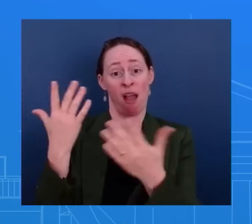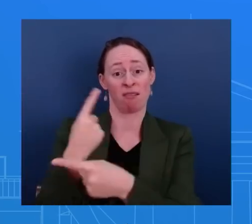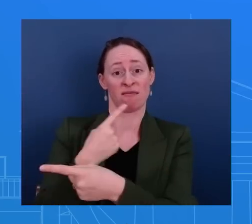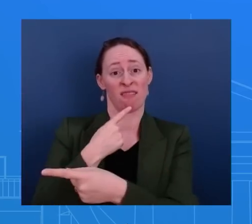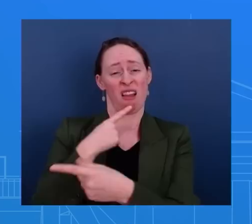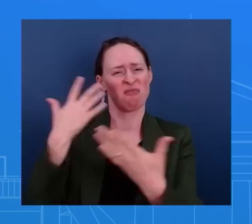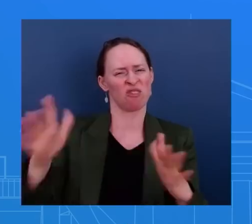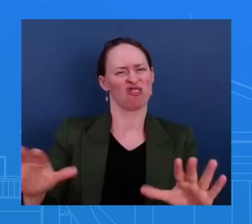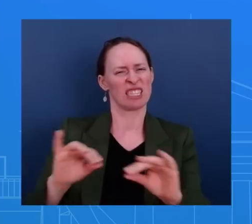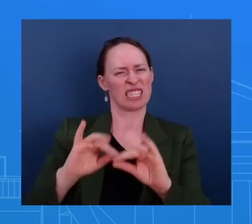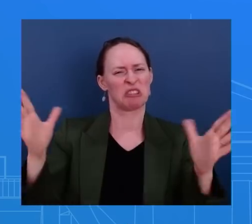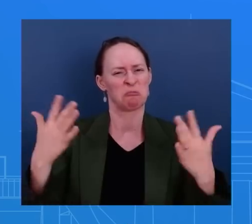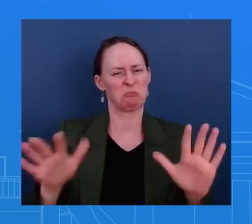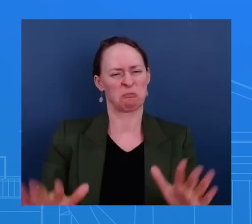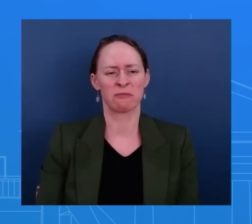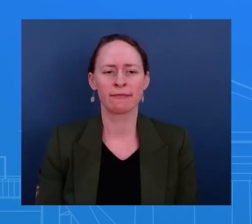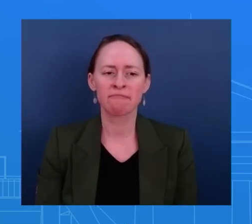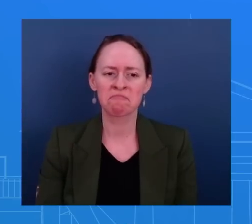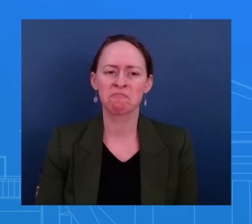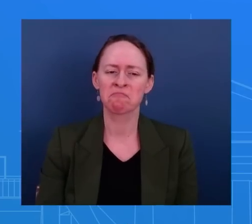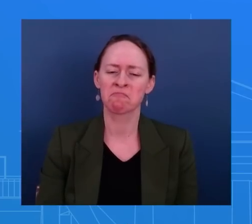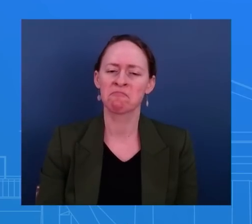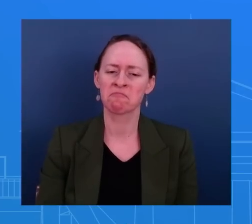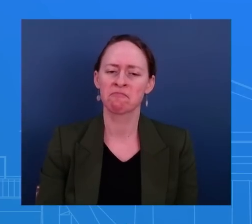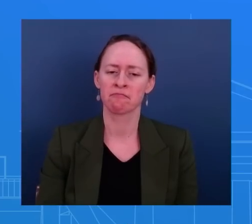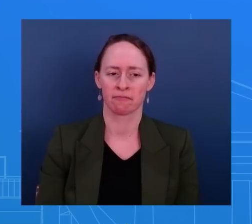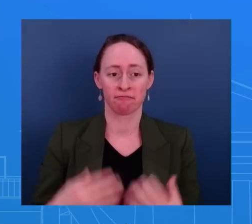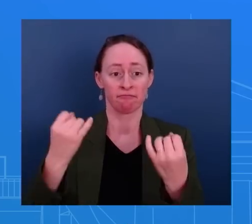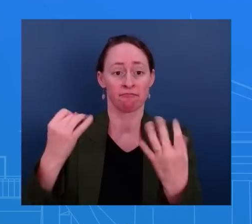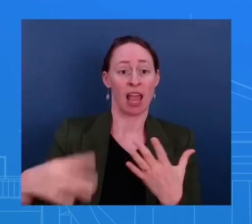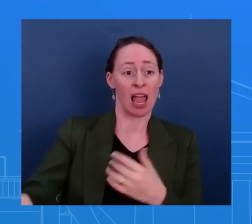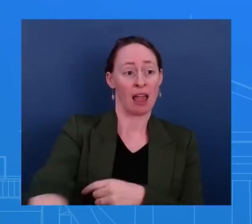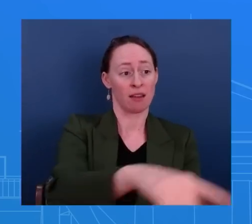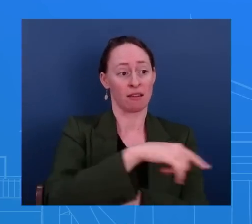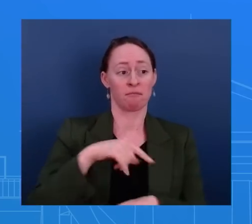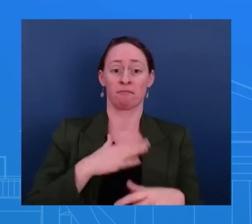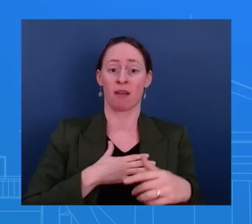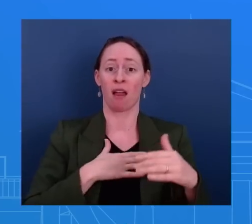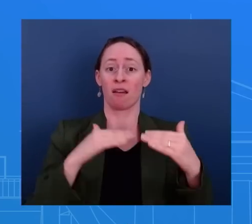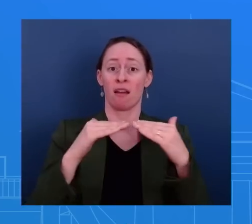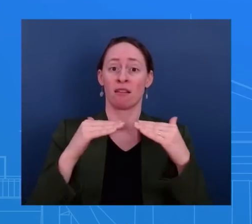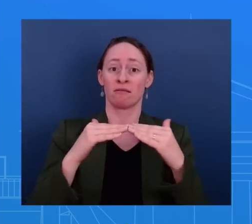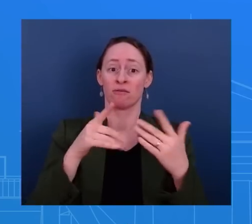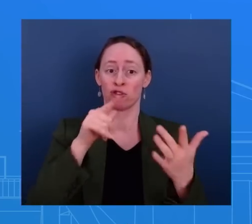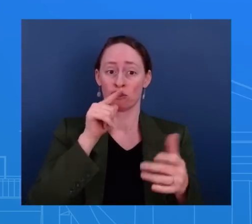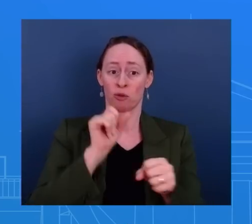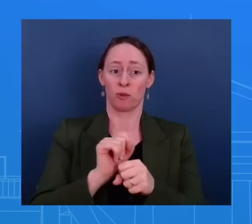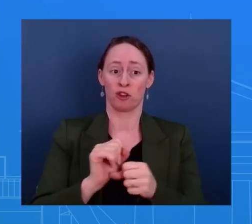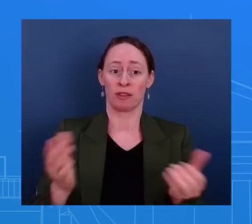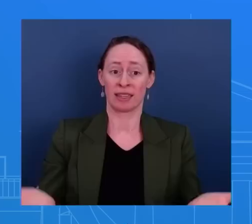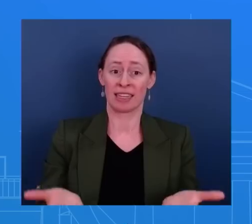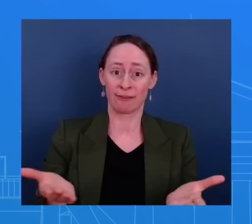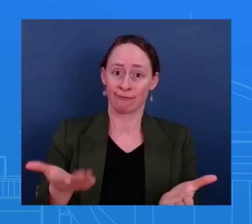for many of my colleagues who have -- who -- who work with me day in and day out on behalf of this country, on behalf of this administration,